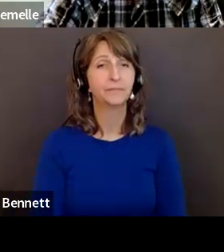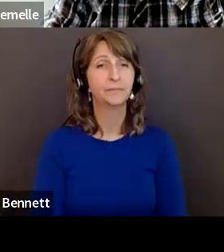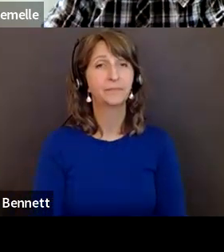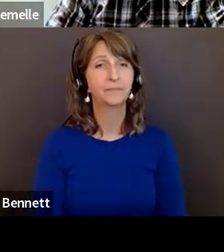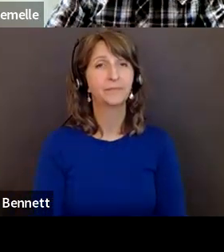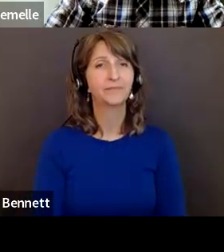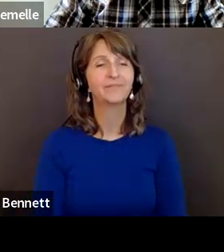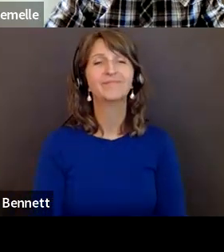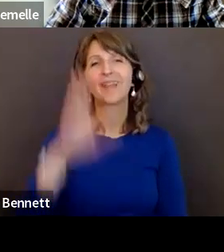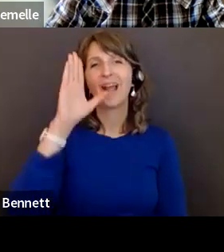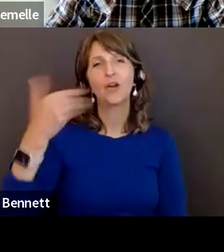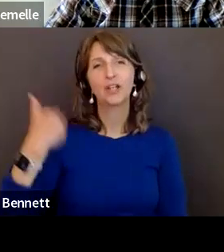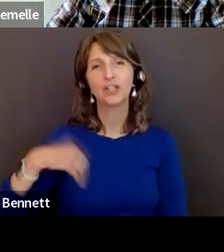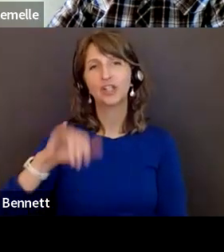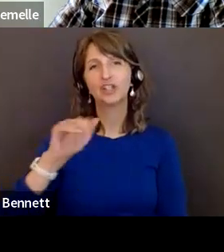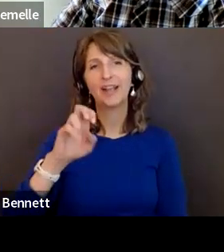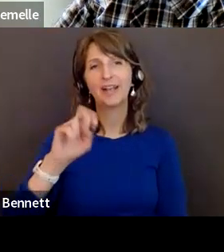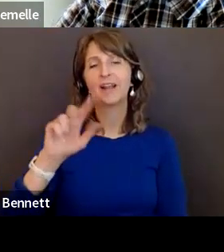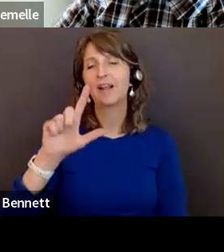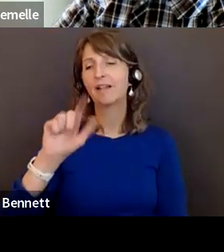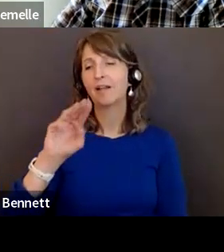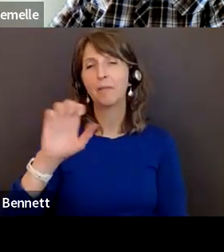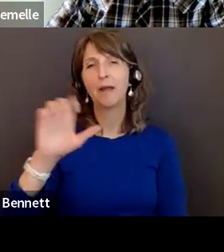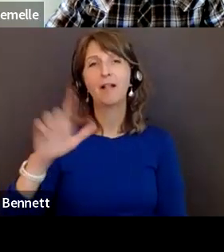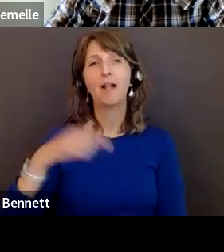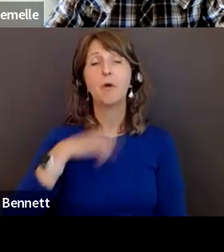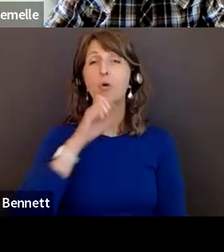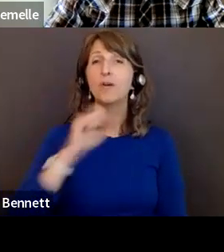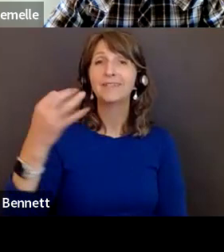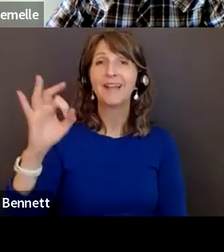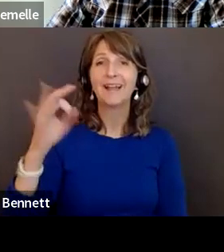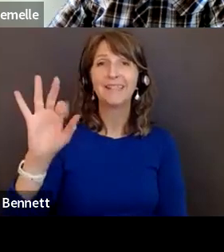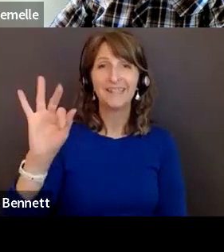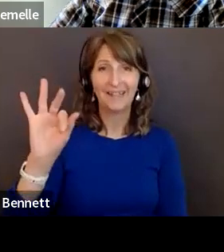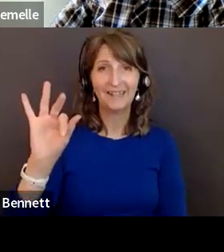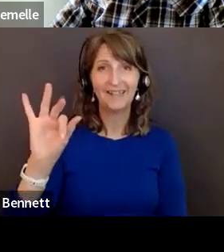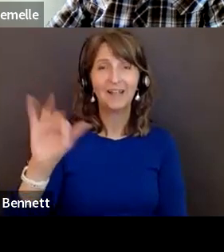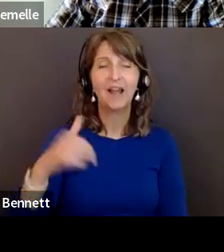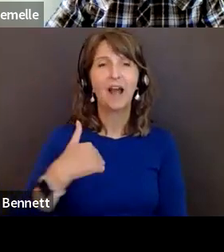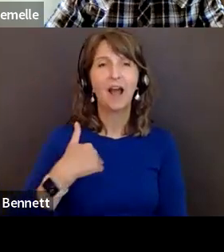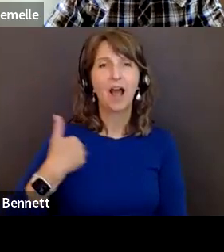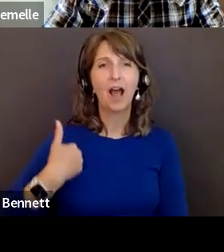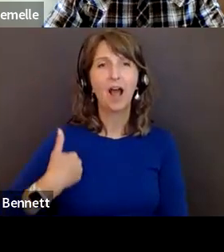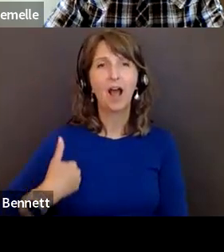Hi, my name is Jane Lamel. I'm 19 years old. I'm a, 19 old African American man.